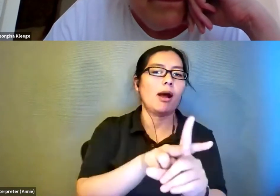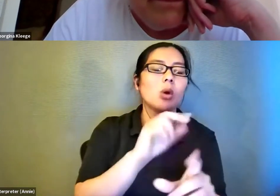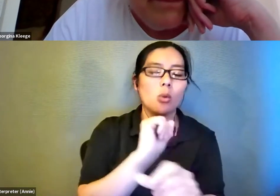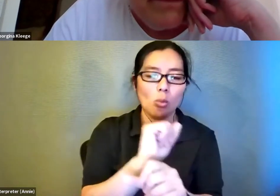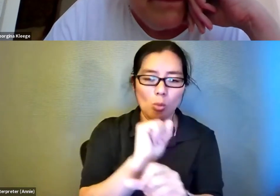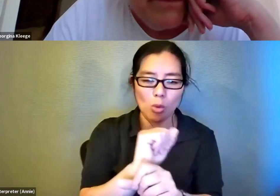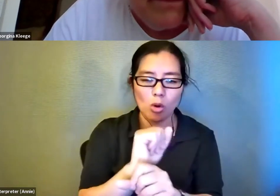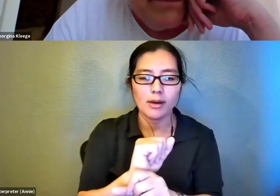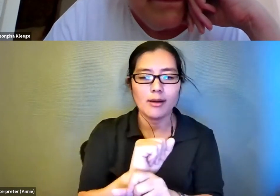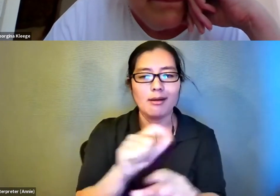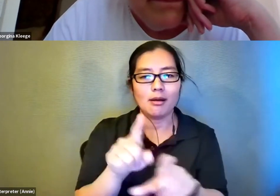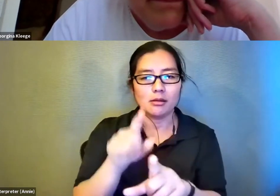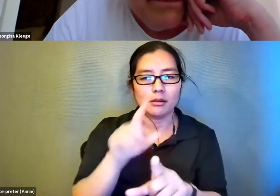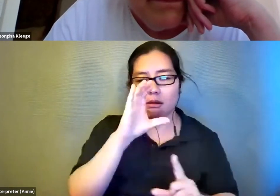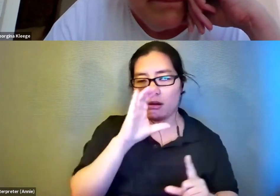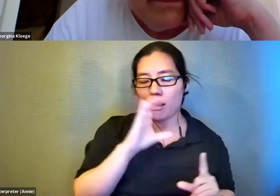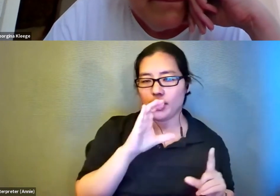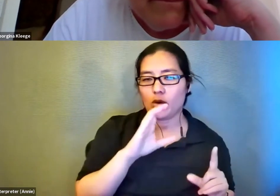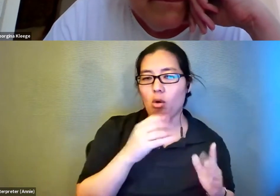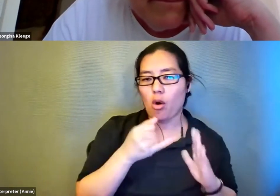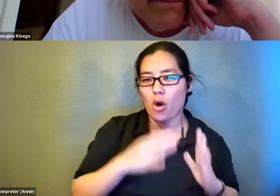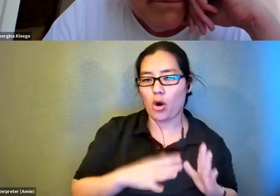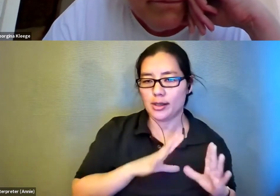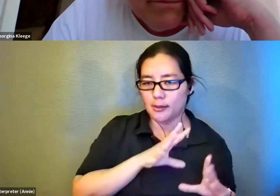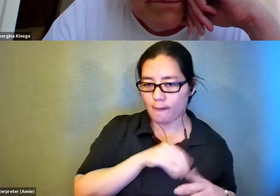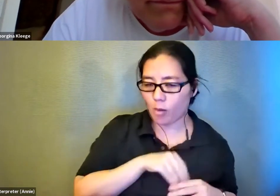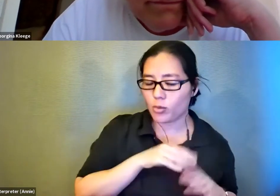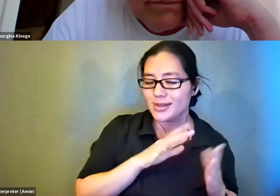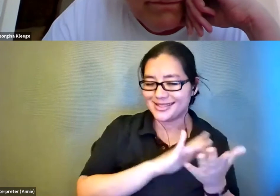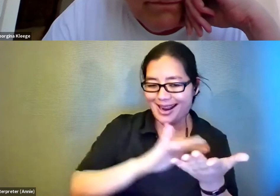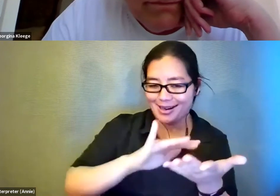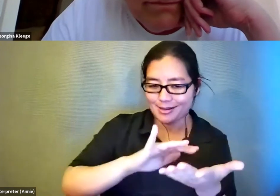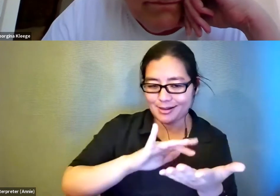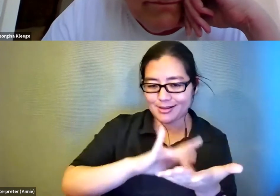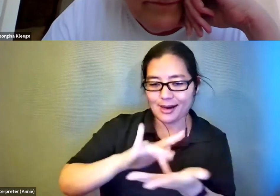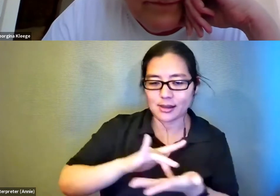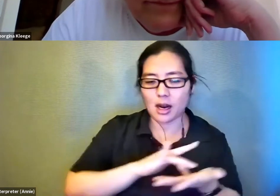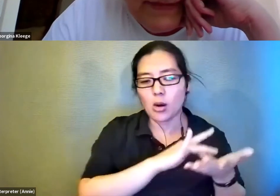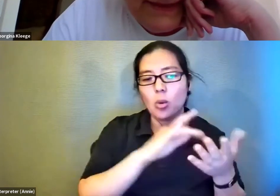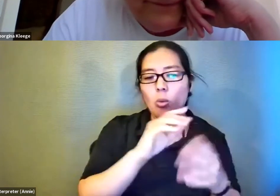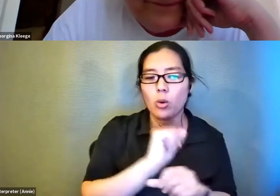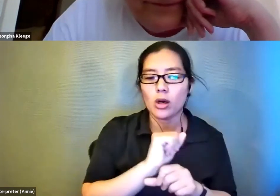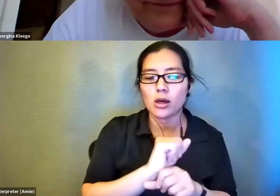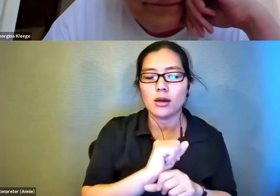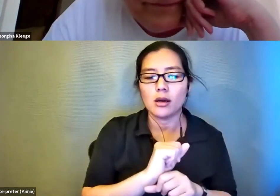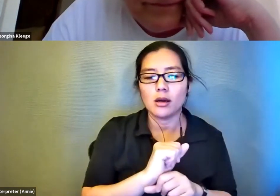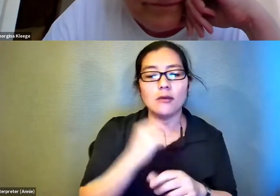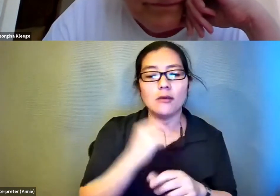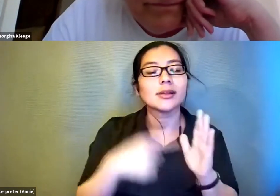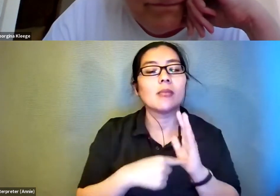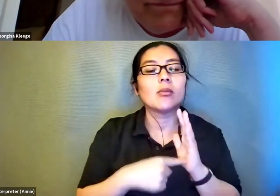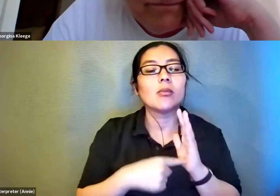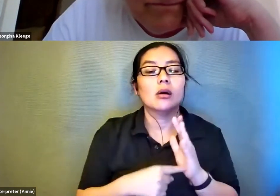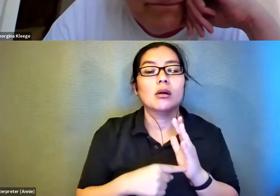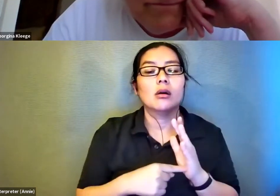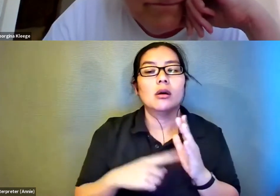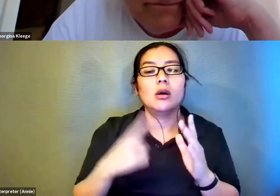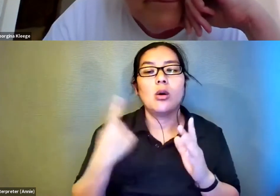ts doing tactile work. For example, there are procedures , one is about the pressure when we